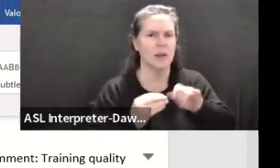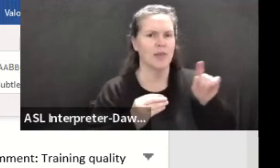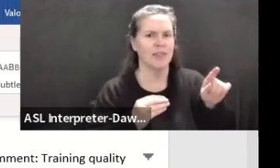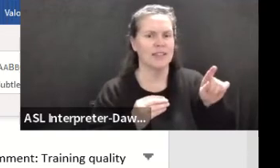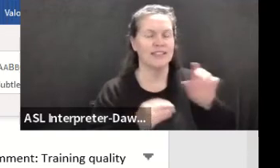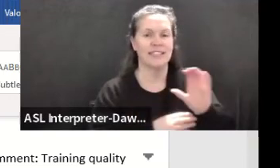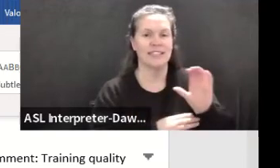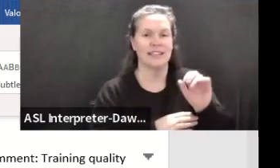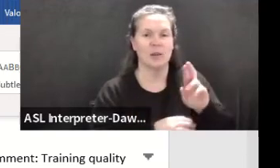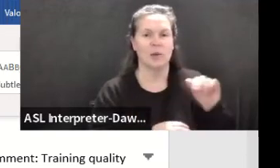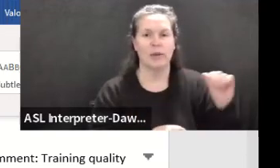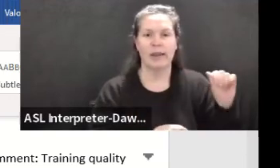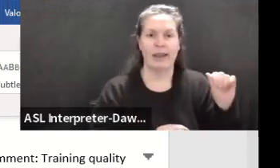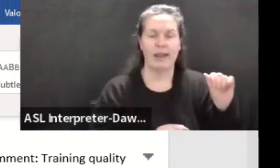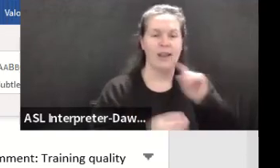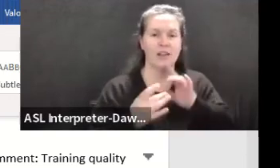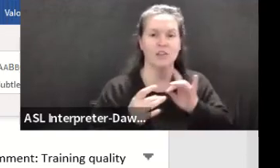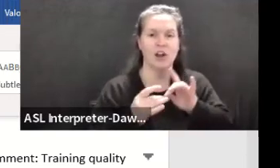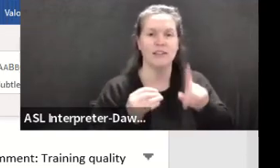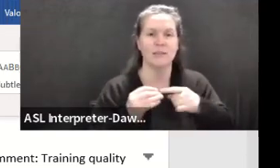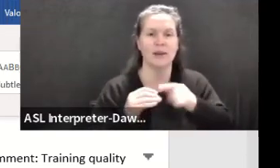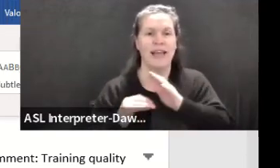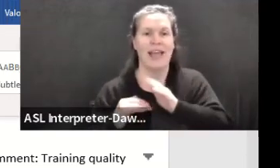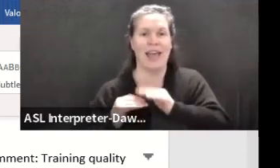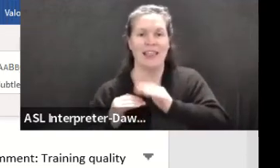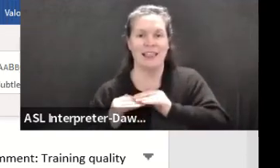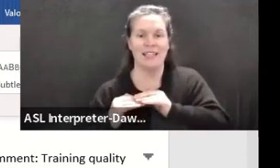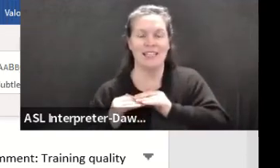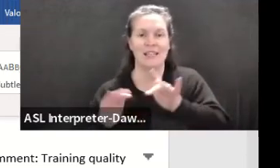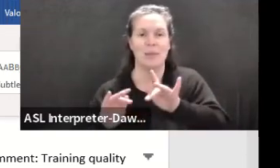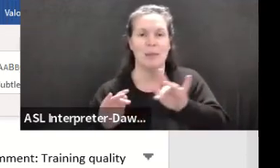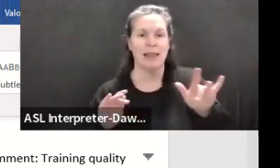that says at least blank years of experiencing, delivering,